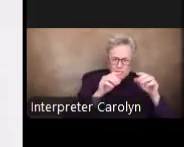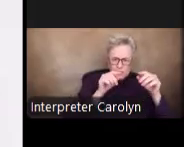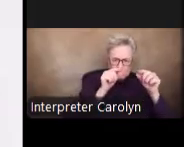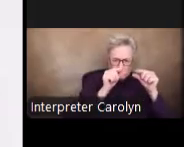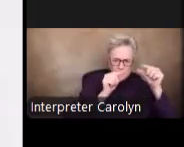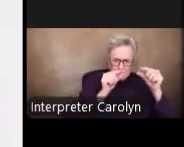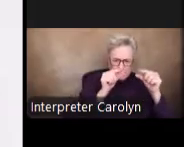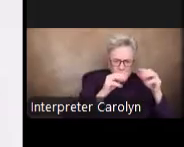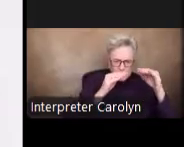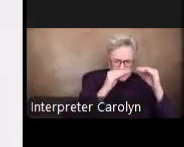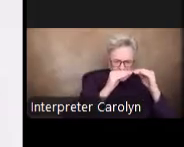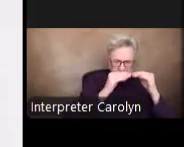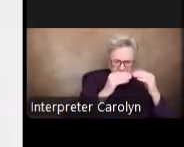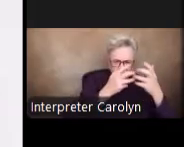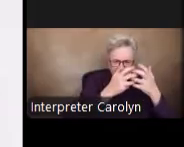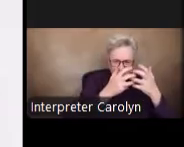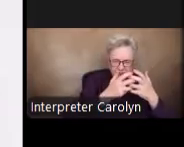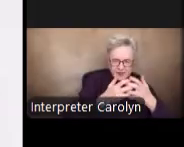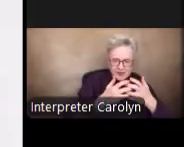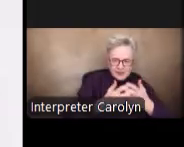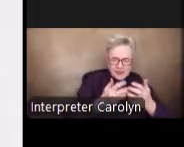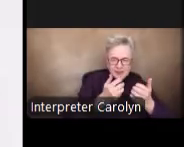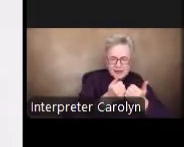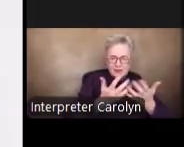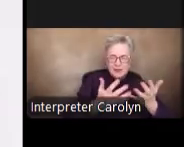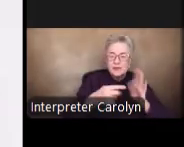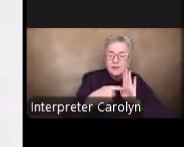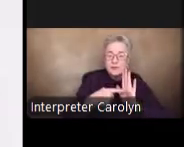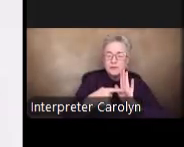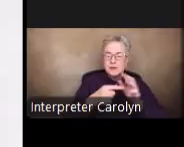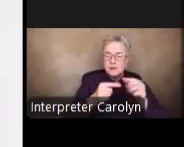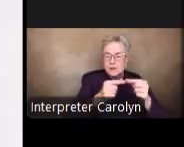correctly, and they represent the grammar and morphology.